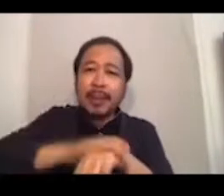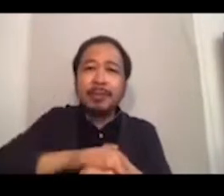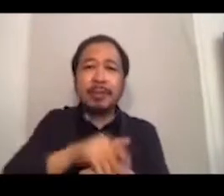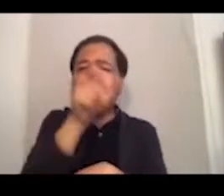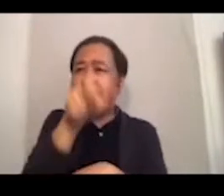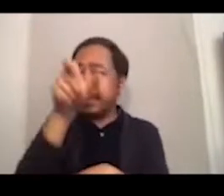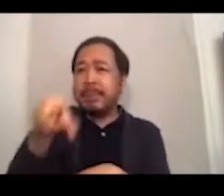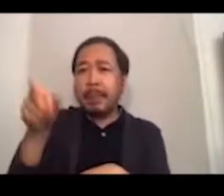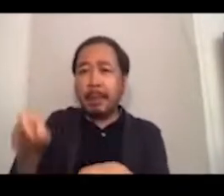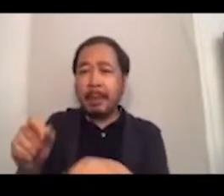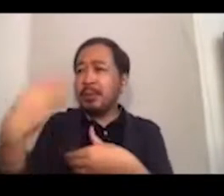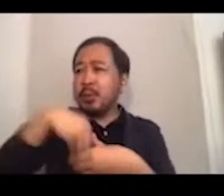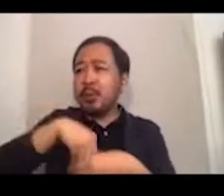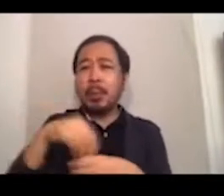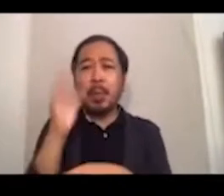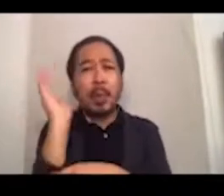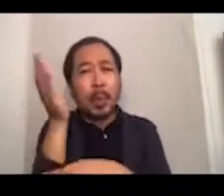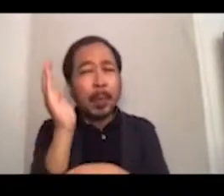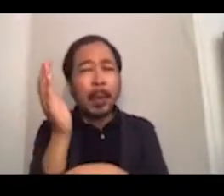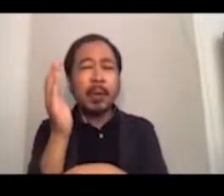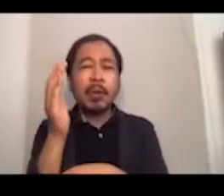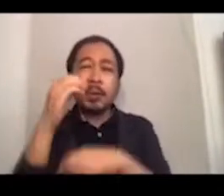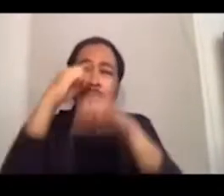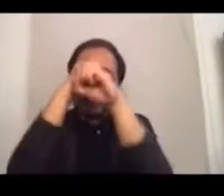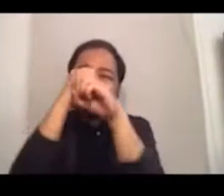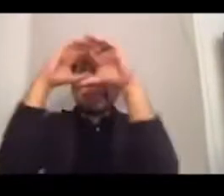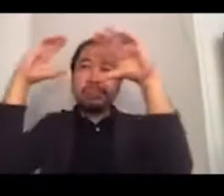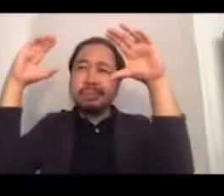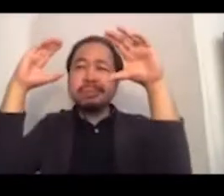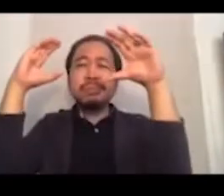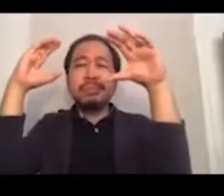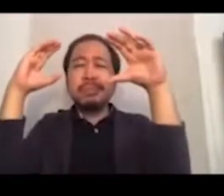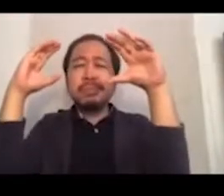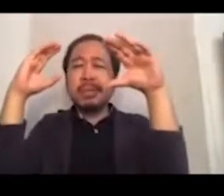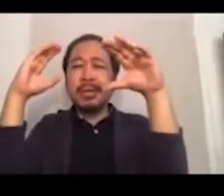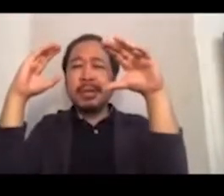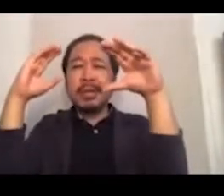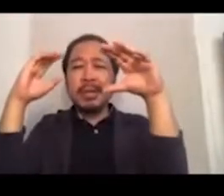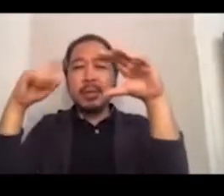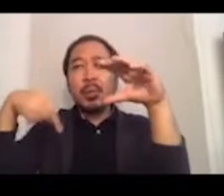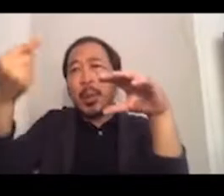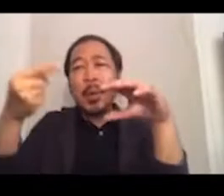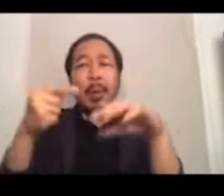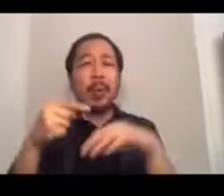in this new normal post-COVID for persons with disabilities.